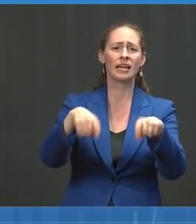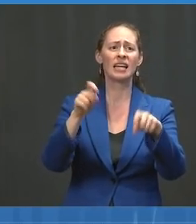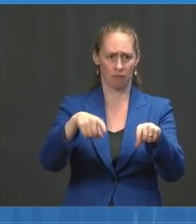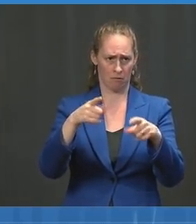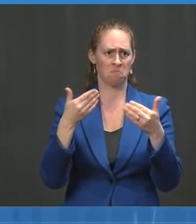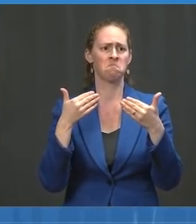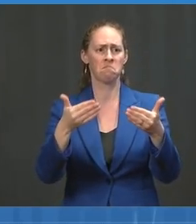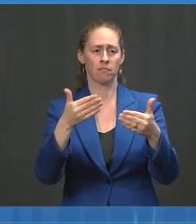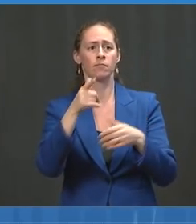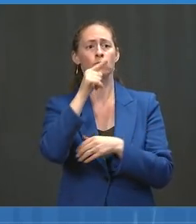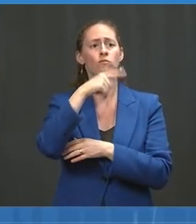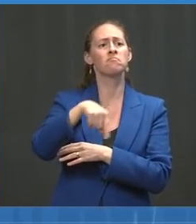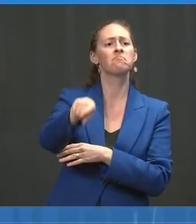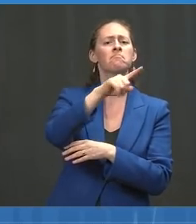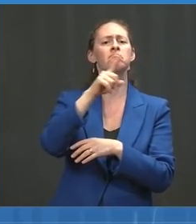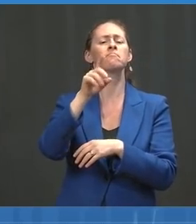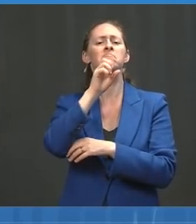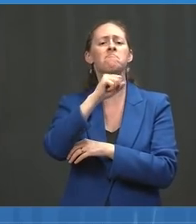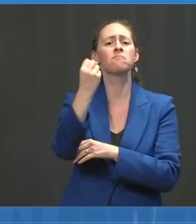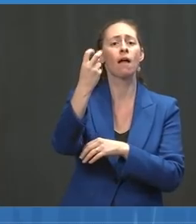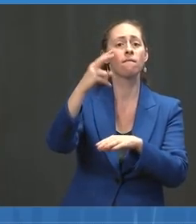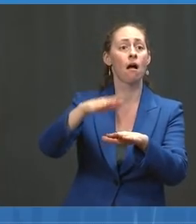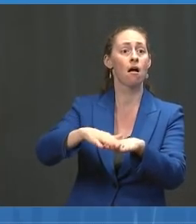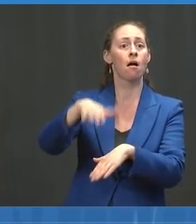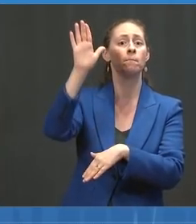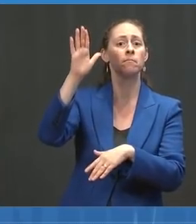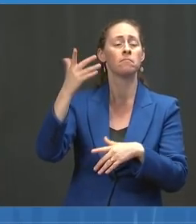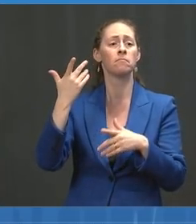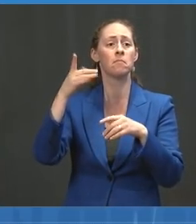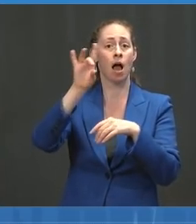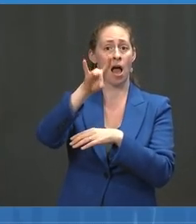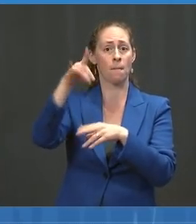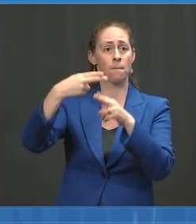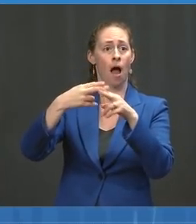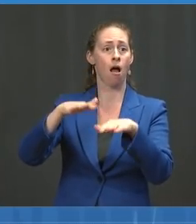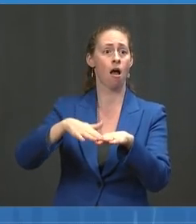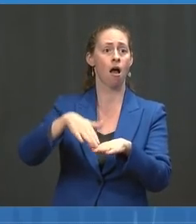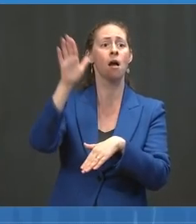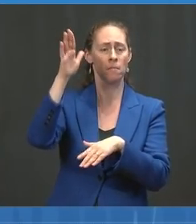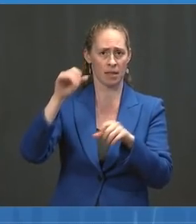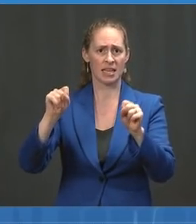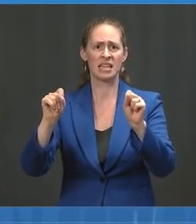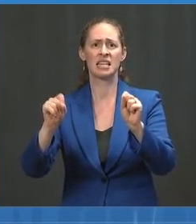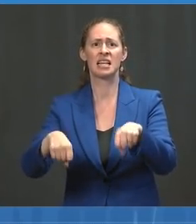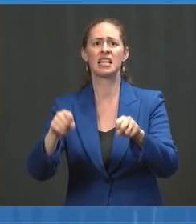There are three of them. There's the Lilly product -- the bamlanivimab plus etesevimab.